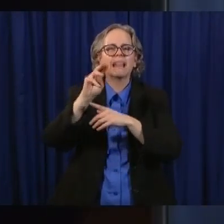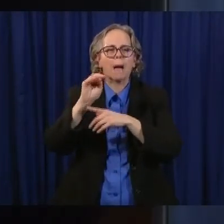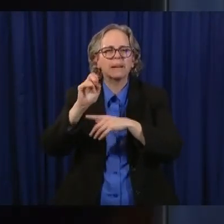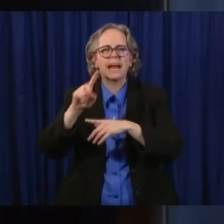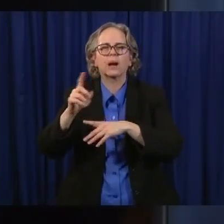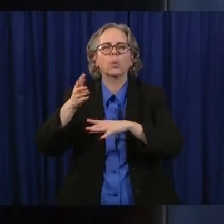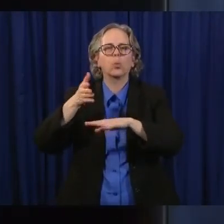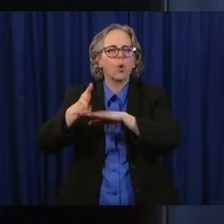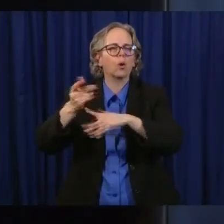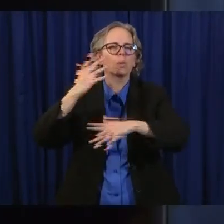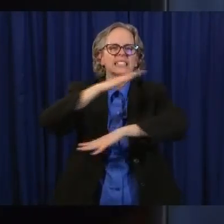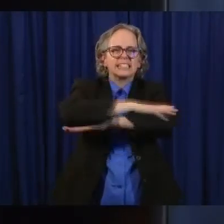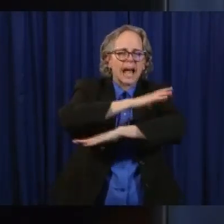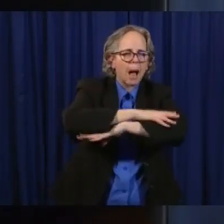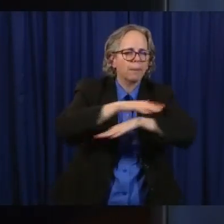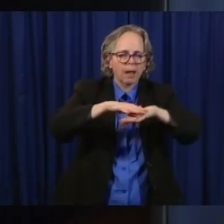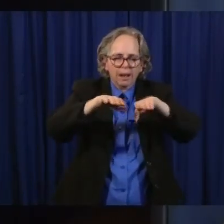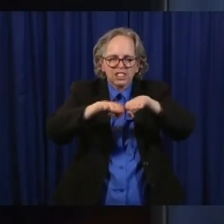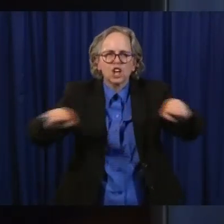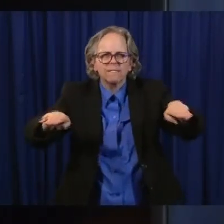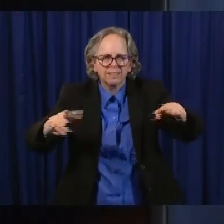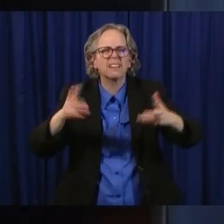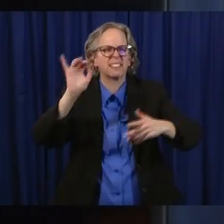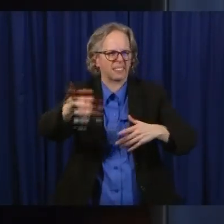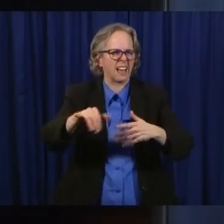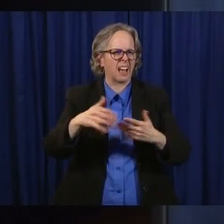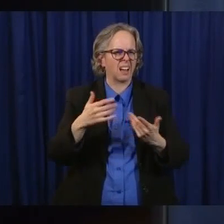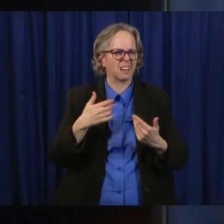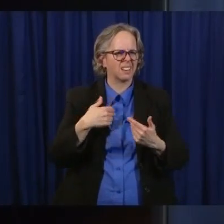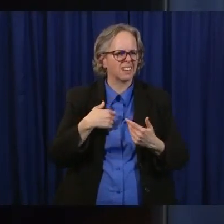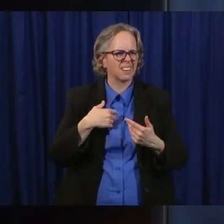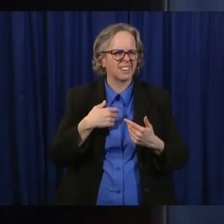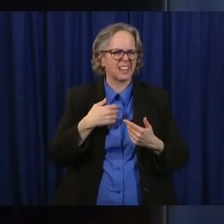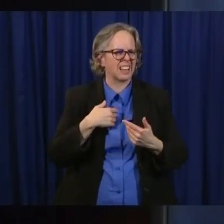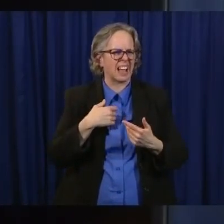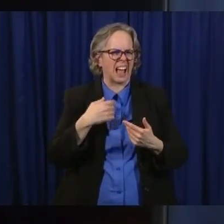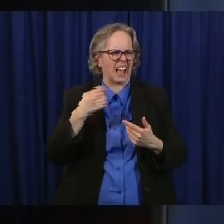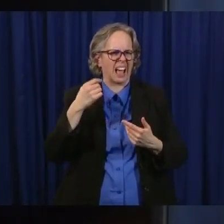PLASTICS LIKE BED RAILS OR OTHER ITEMS. STAINLESS STEEL, STAINLESS STEEL. WOOD LAMINATE WOULD BE THINGS LIKE TABLE SERVICES AND OTHER